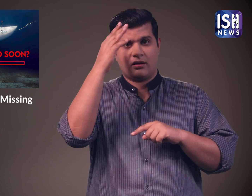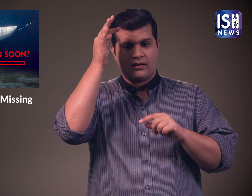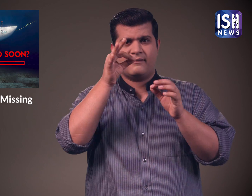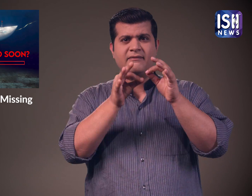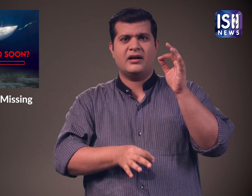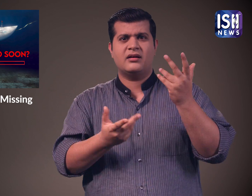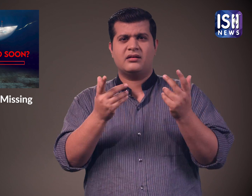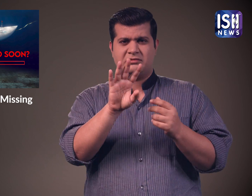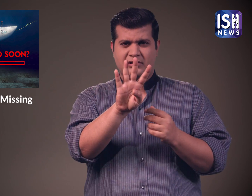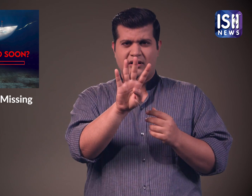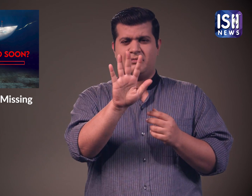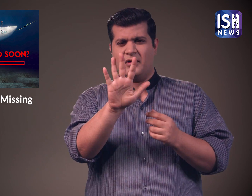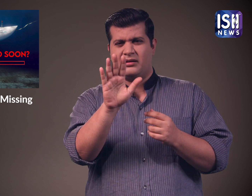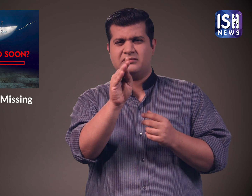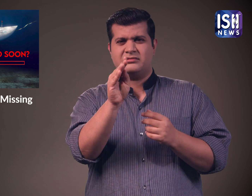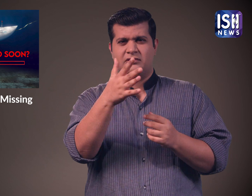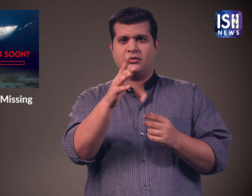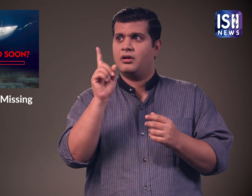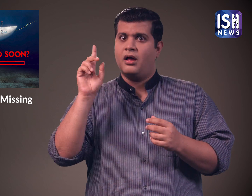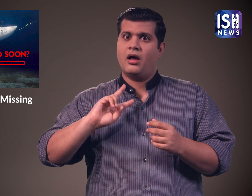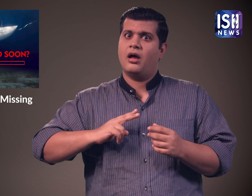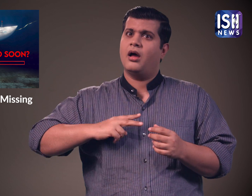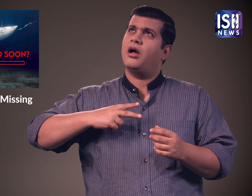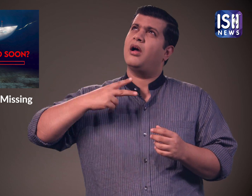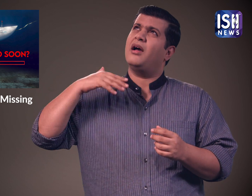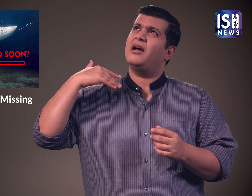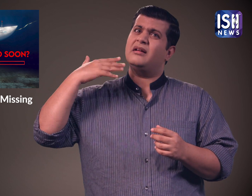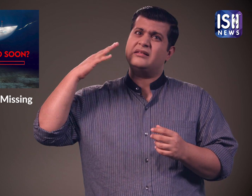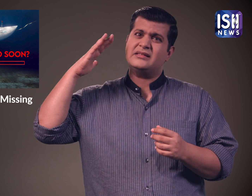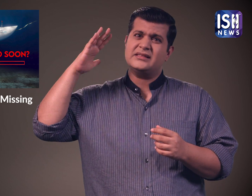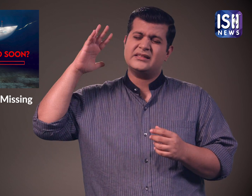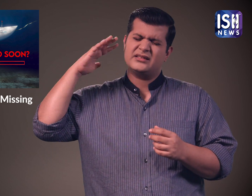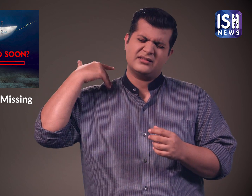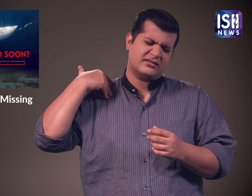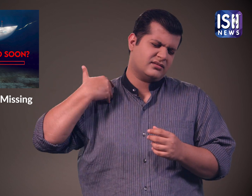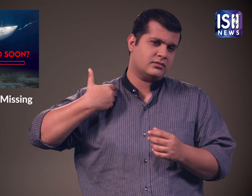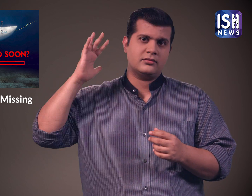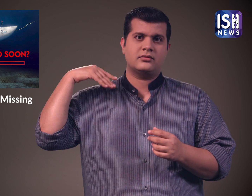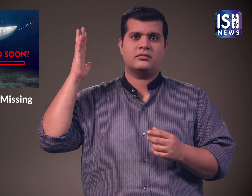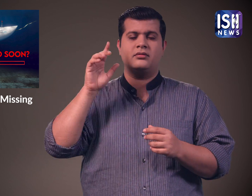You may be 4-5 feet tall. Imagine 12,500 feet. It extremely deep into the ocean.